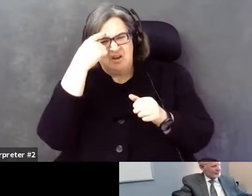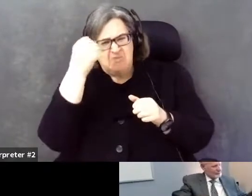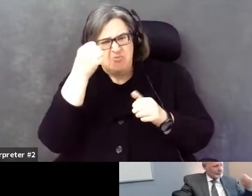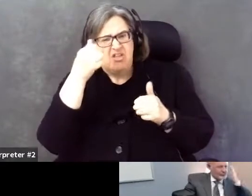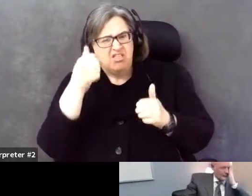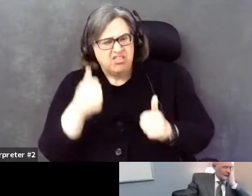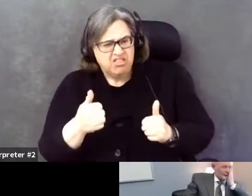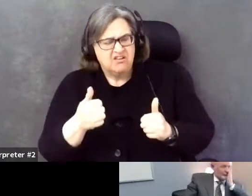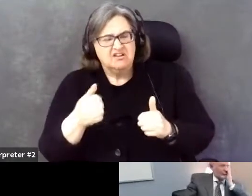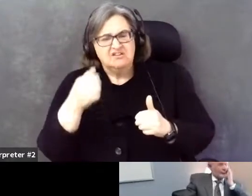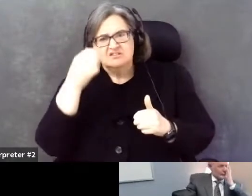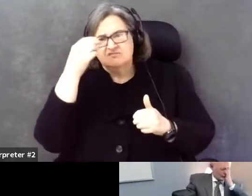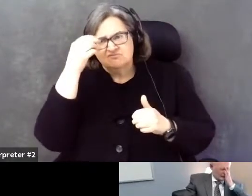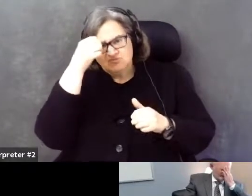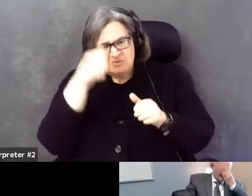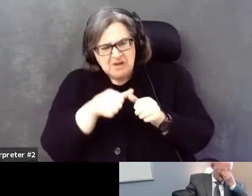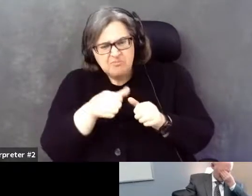This third injury brought